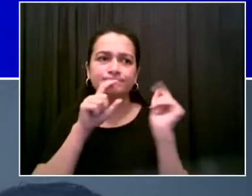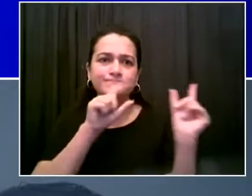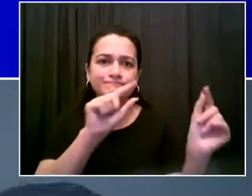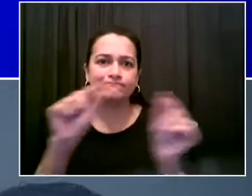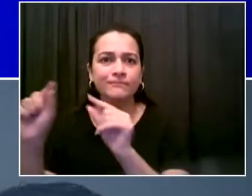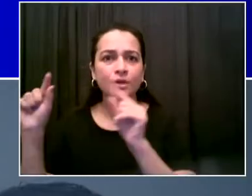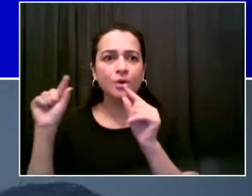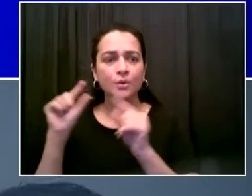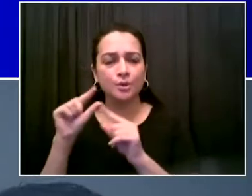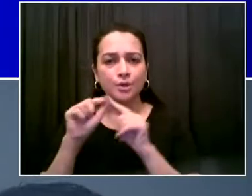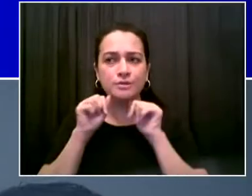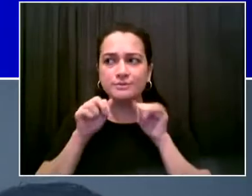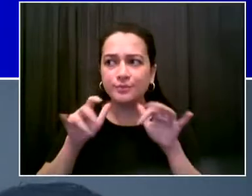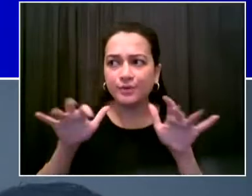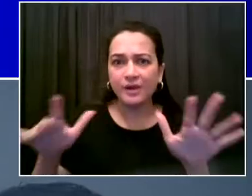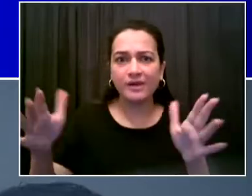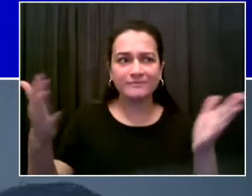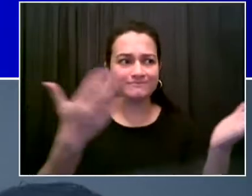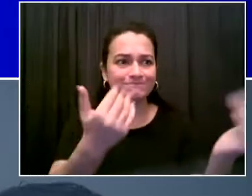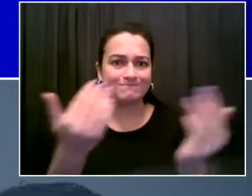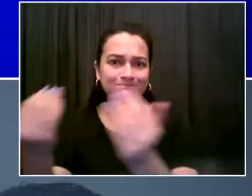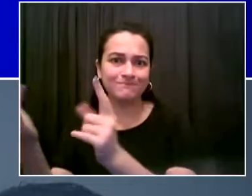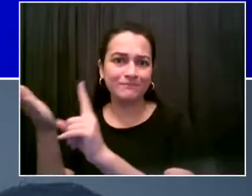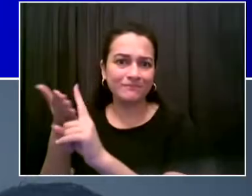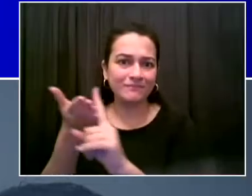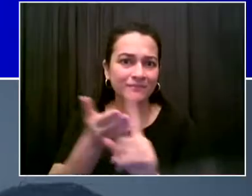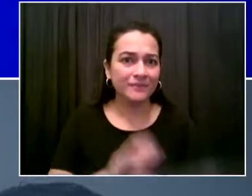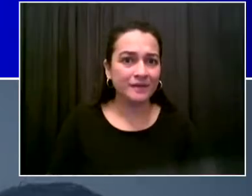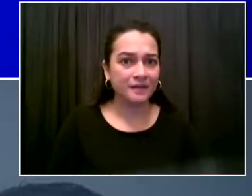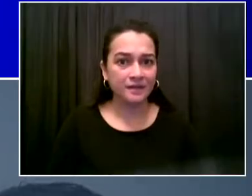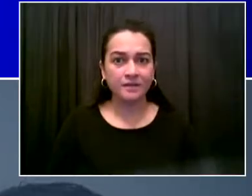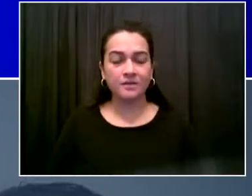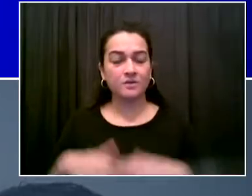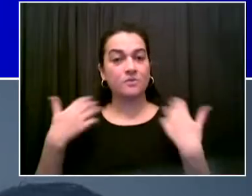PEOPLE HELPING THEIR FELLOW NEW YORKER FSROALM L OVER THE CITY, ALL NEIGHBORHOODS, ALMOST 8 MILLION